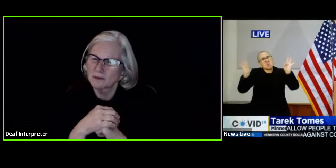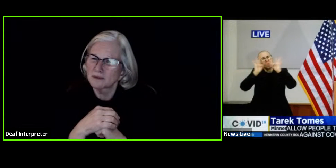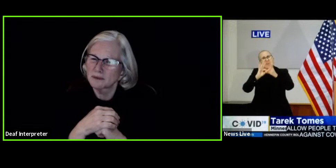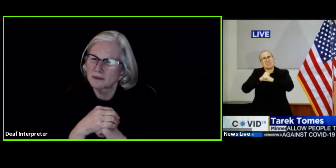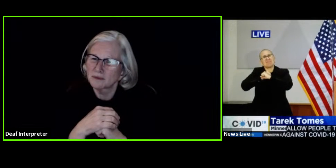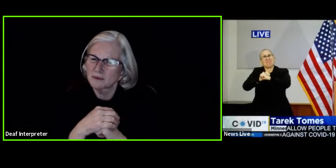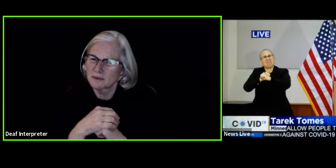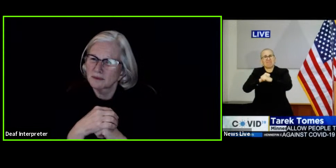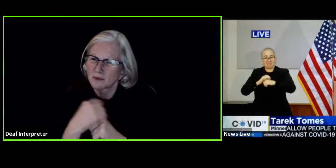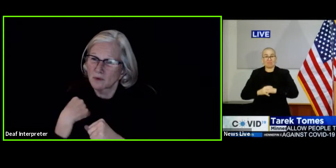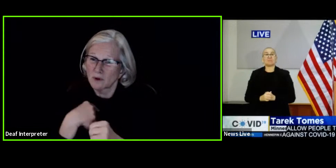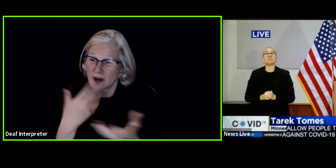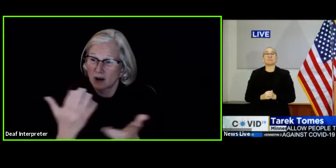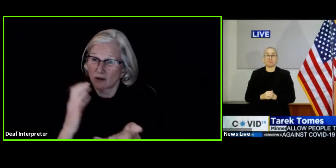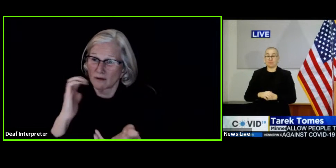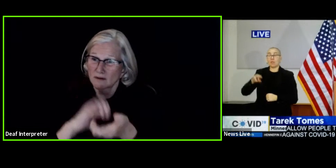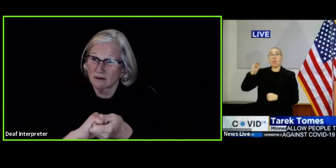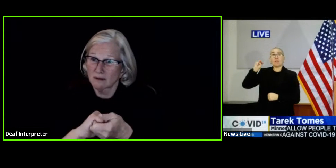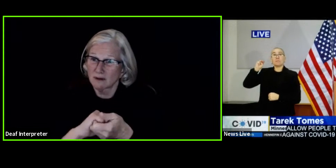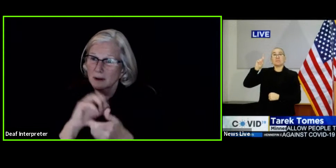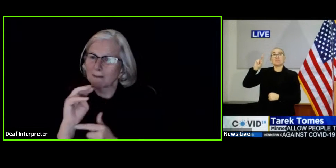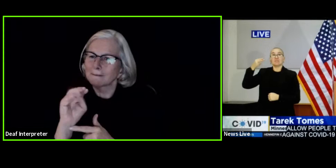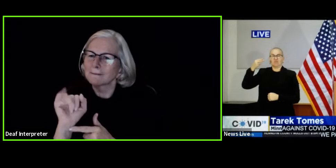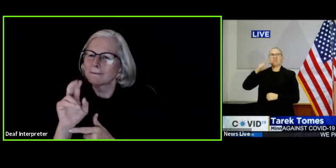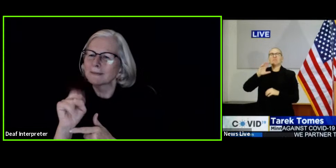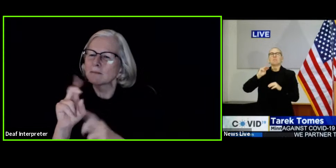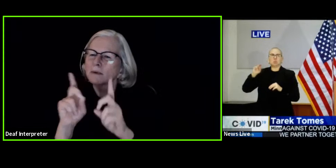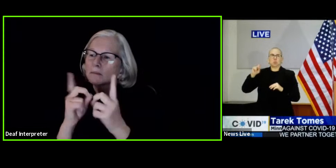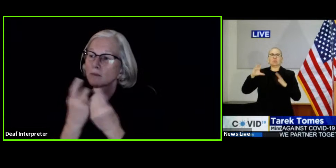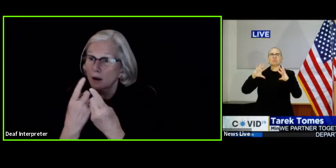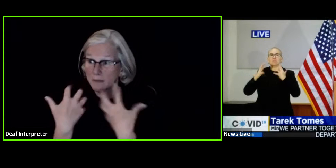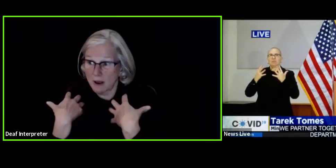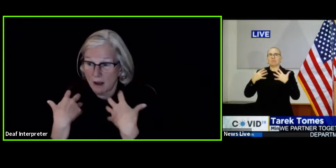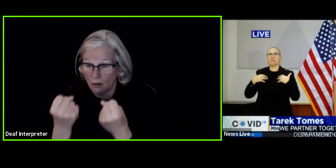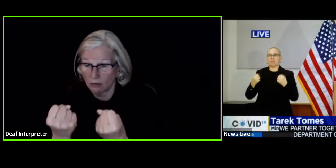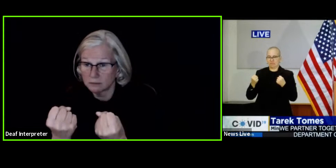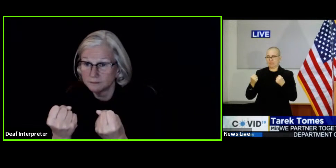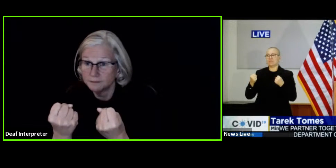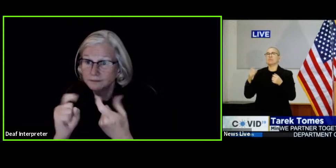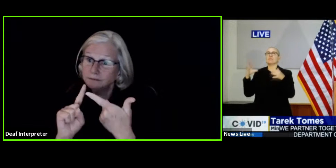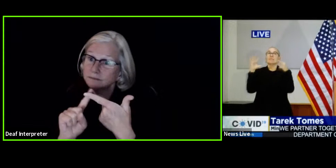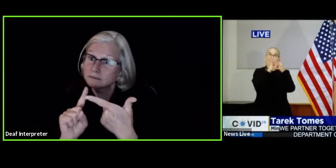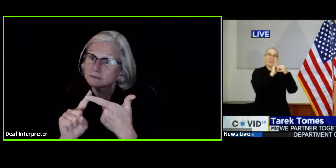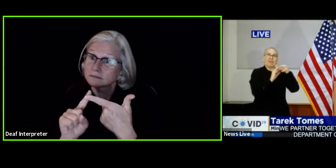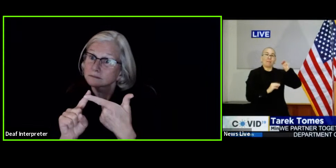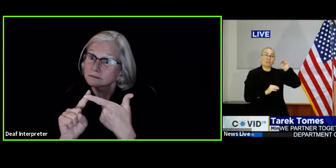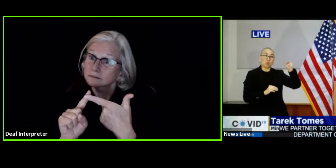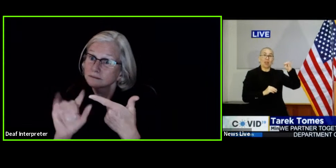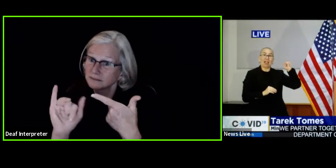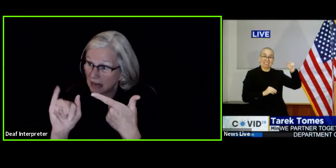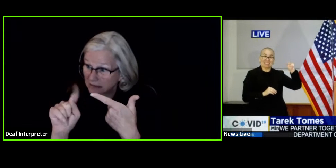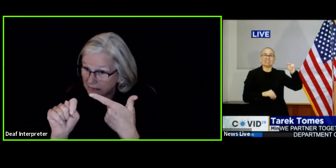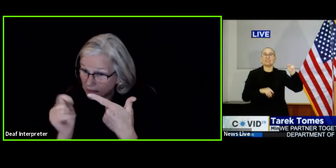OF HEALTH, AMAZING TECHNOLOGISTS AT MINNESOTA I.T. SERVICES, AND OUR NON-PROFIT PARTNER, THE PATH CHECK FOUNDATION, WHO HAS DEVELOPED AND LAUNCHING THIS